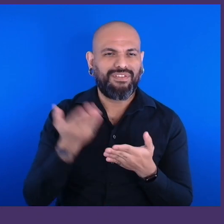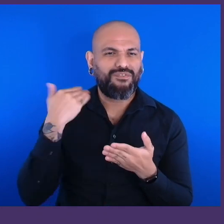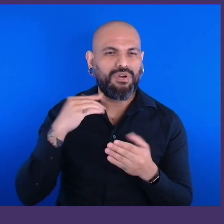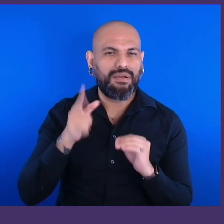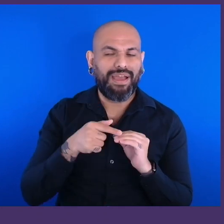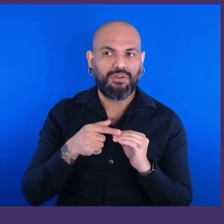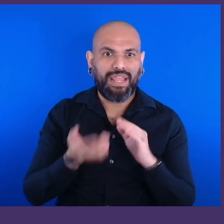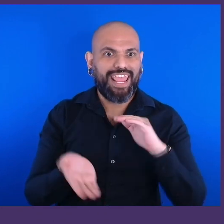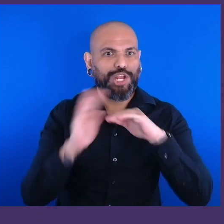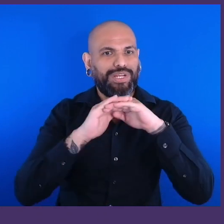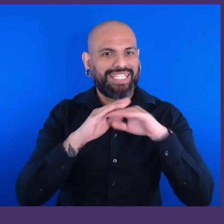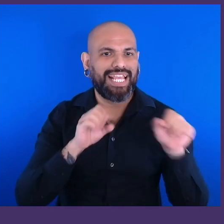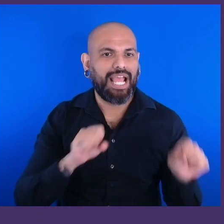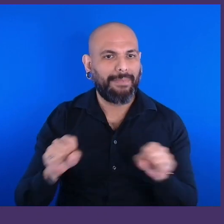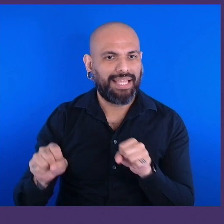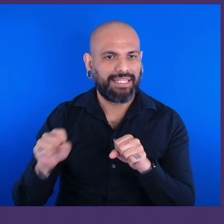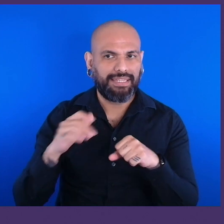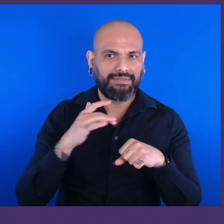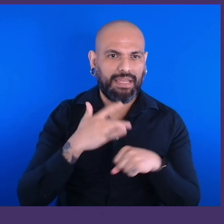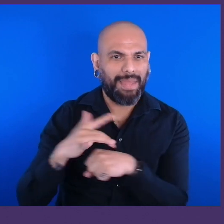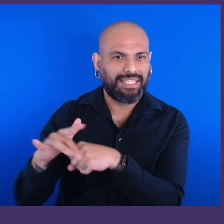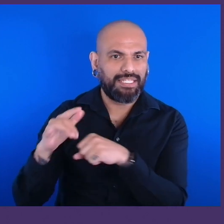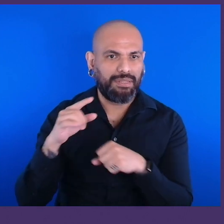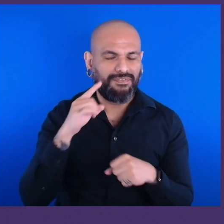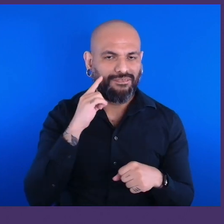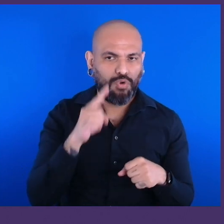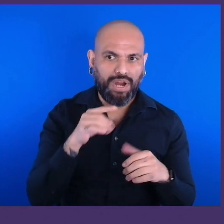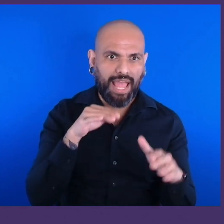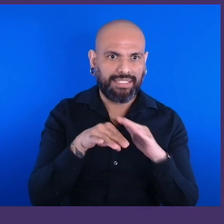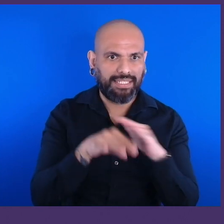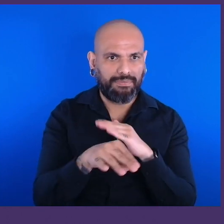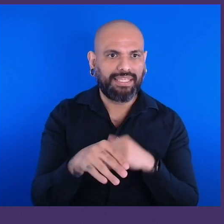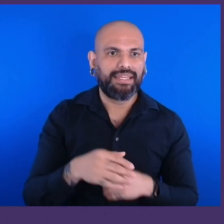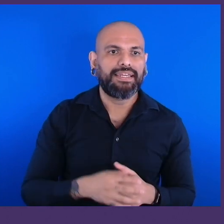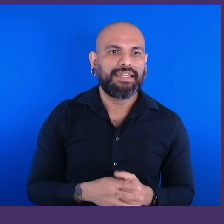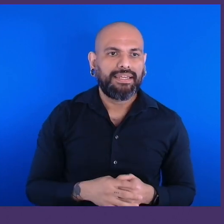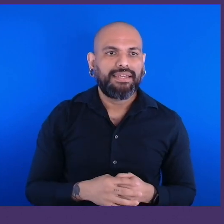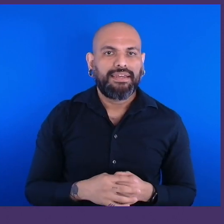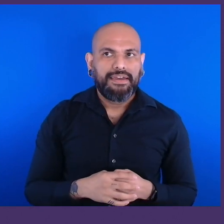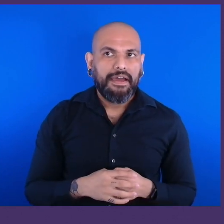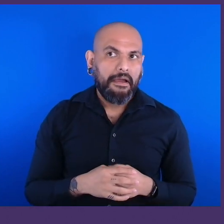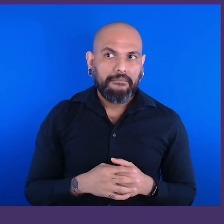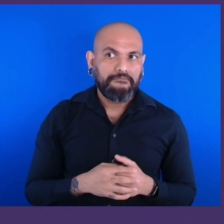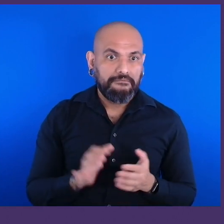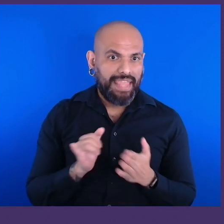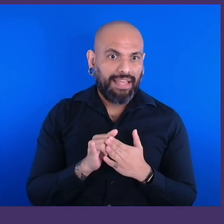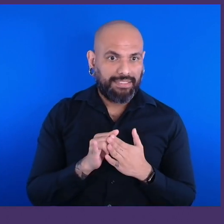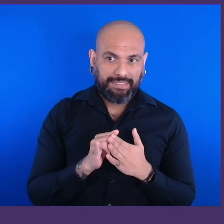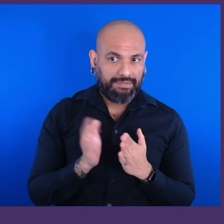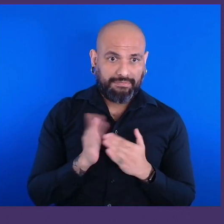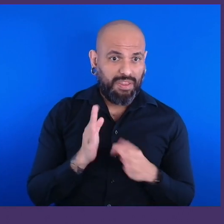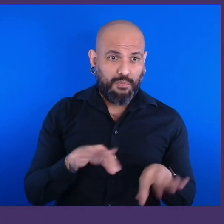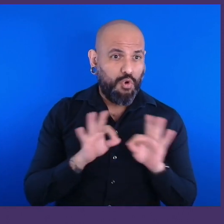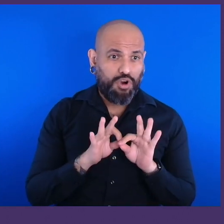on accessibility is an important wish. And finally, to invite all of you